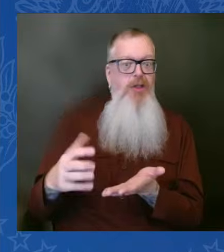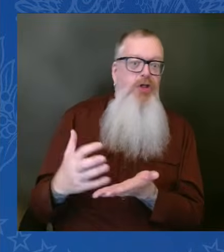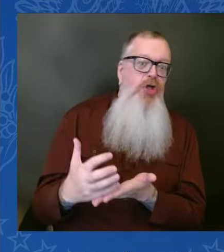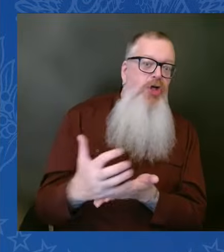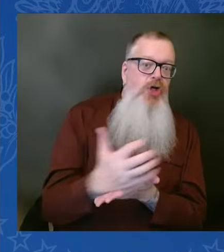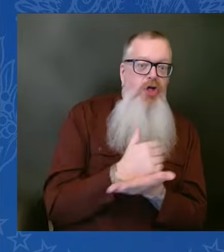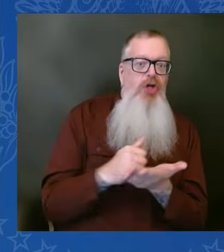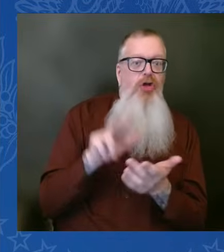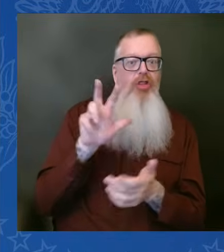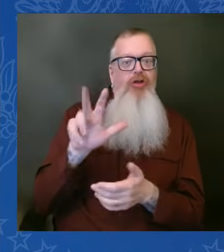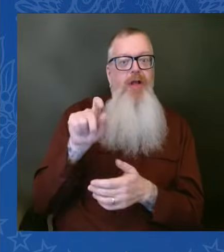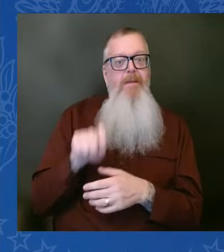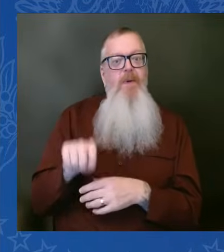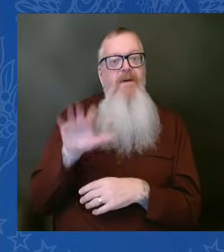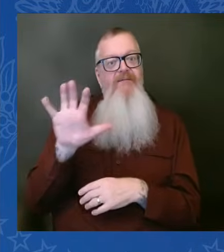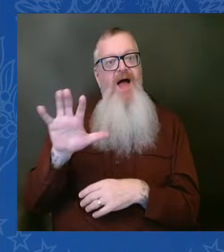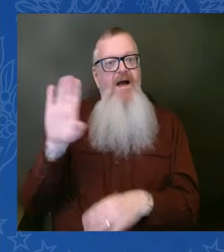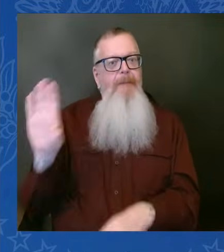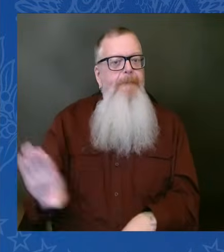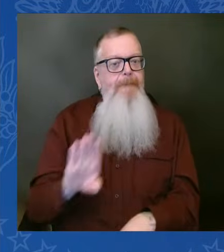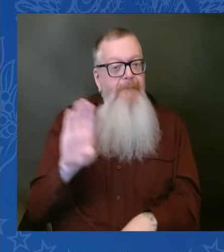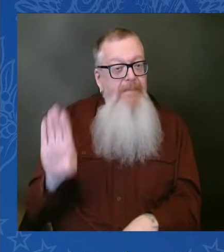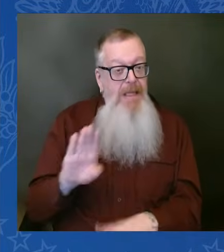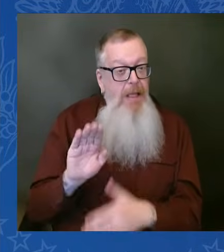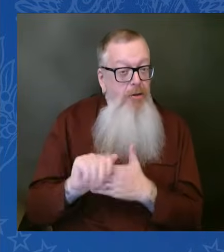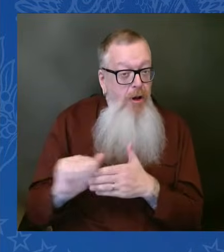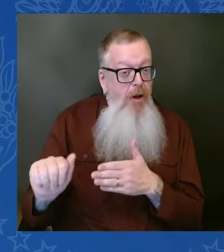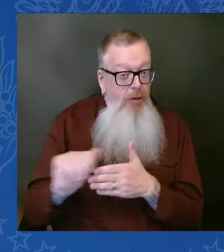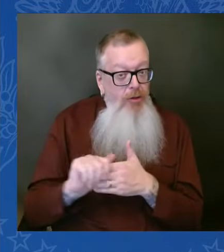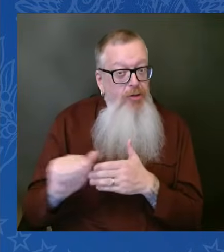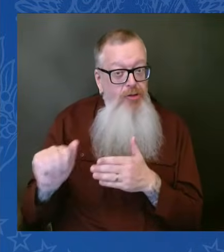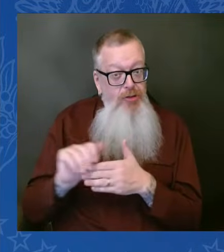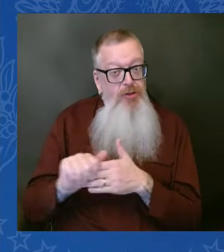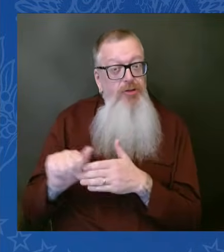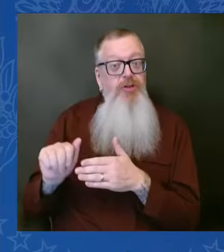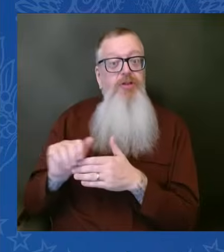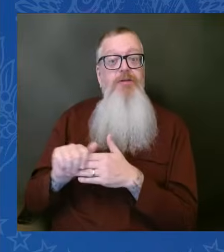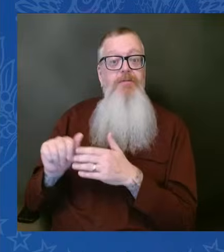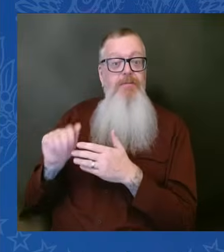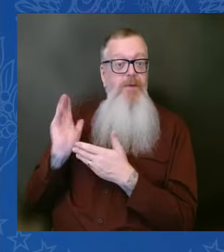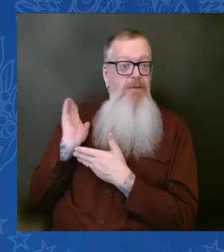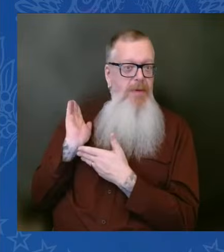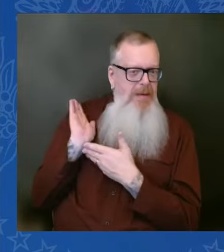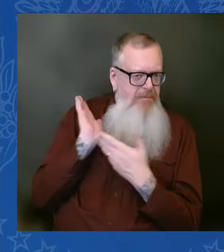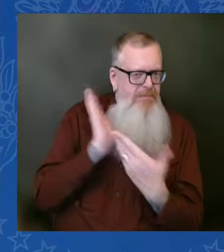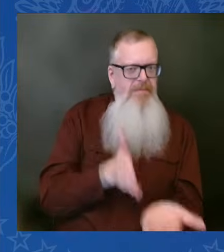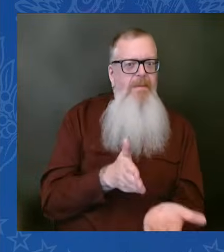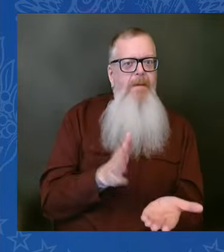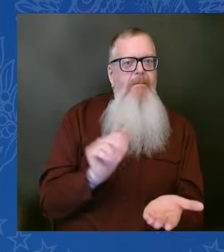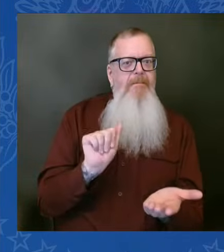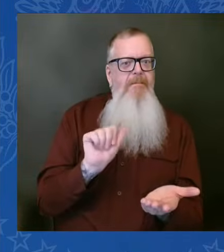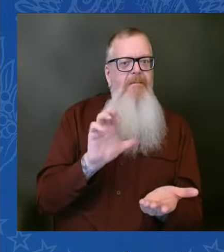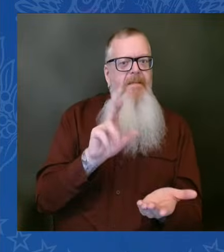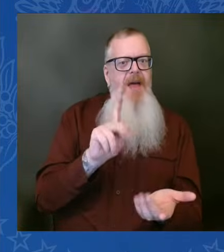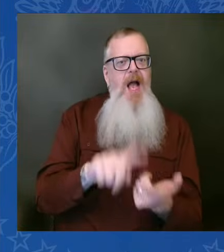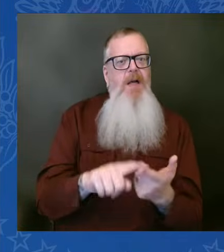Brought it out -- s- -- got it back; a hell of a lot cheaper to fill it back up. Now inflation is coming down faster